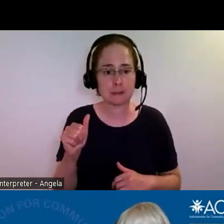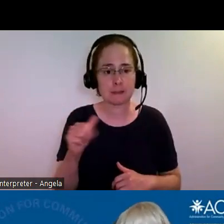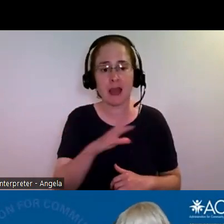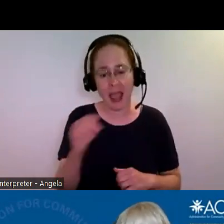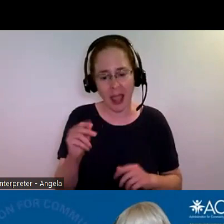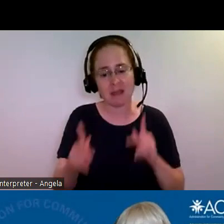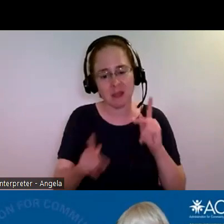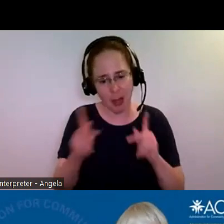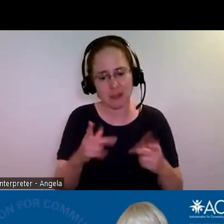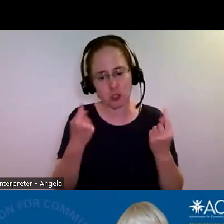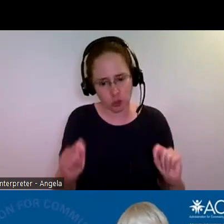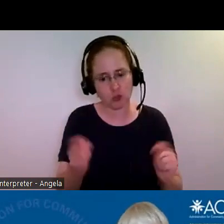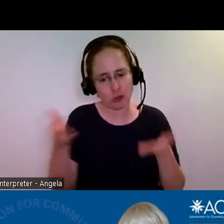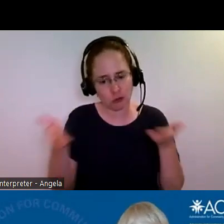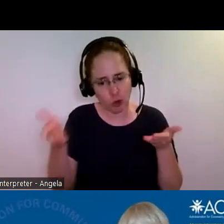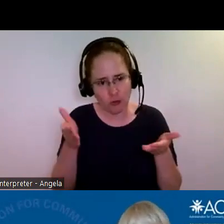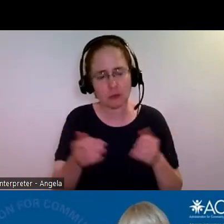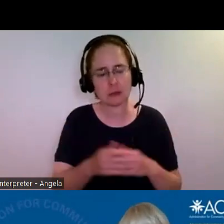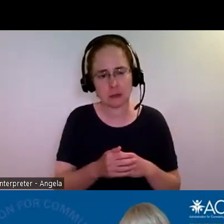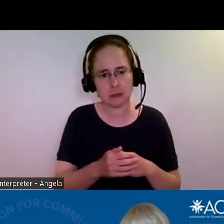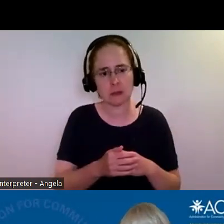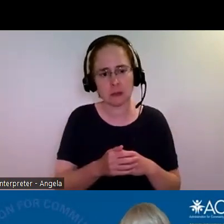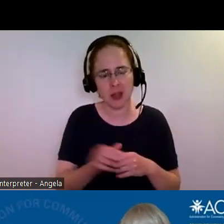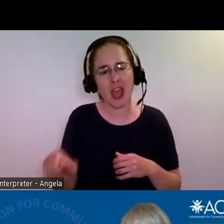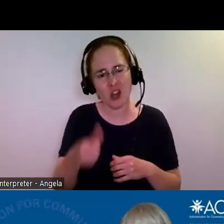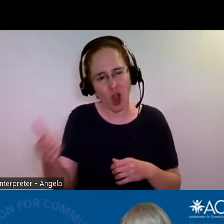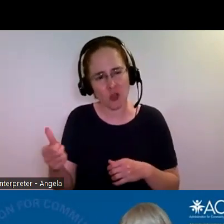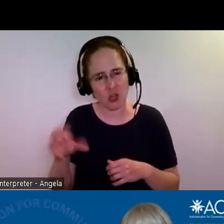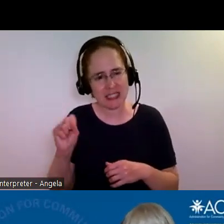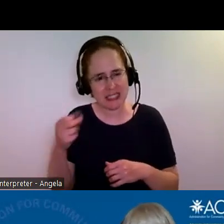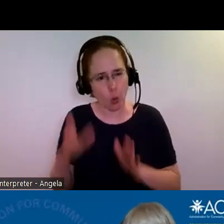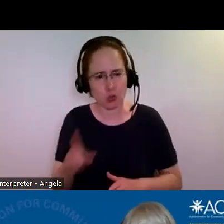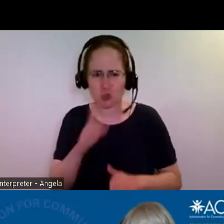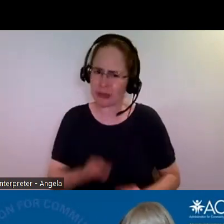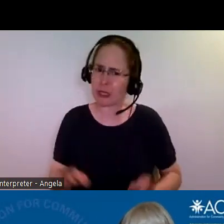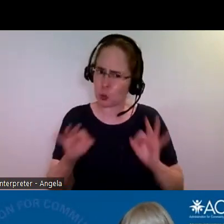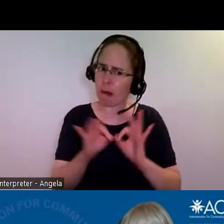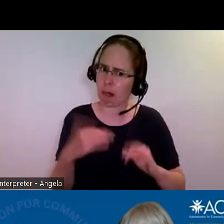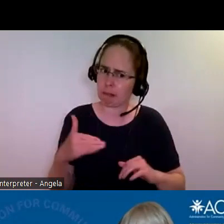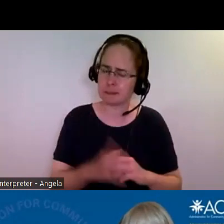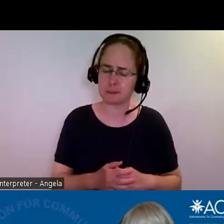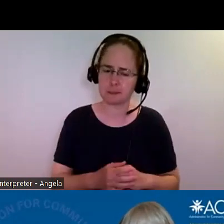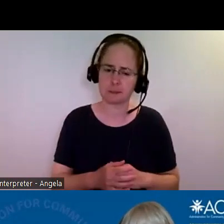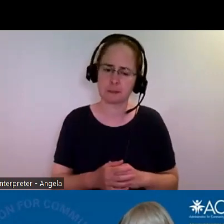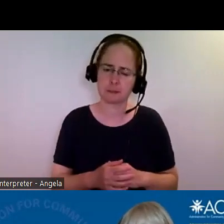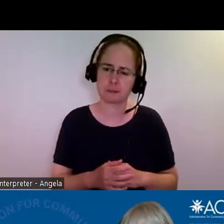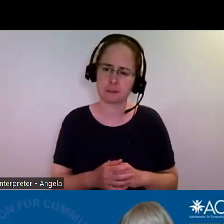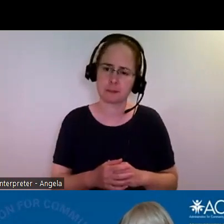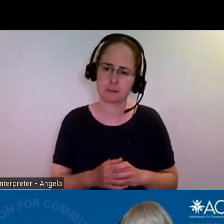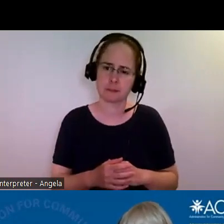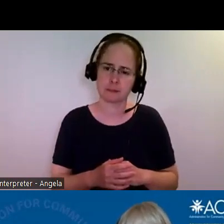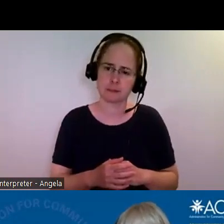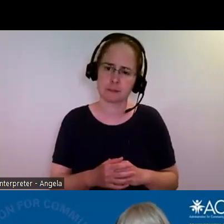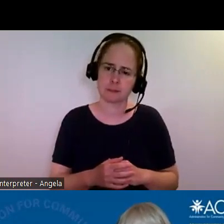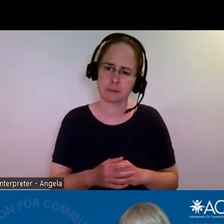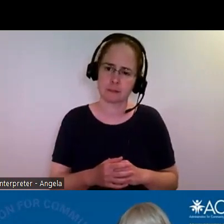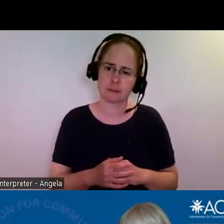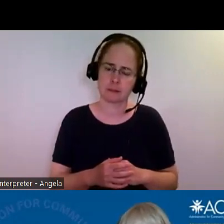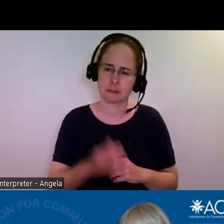you're trying to reach, and other stakeholders is really critical. And then the second way it